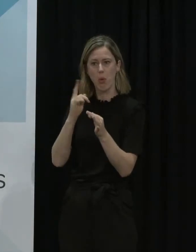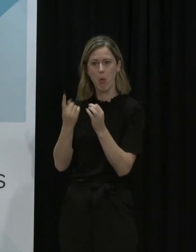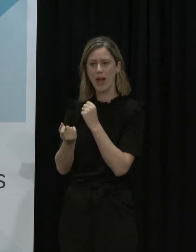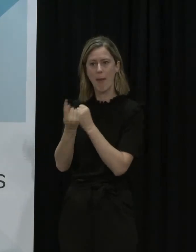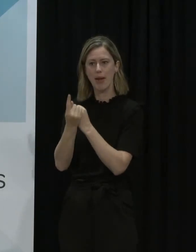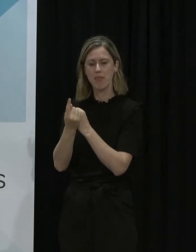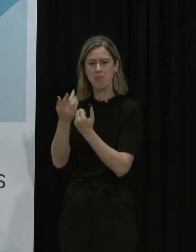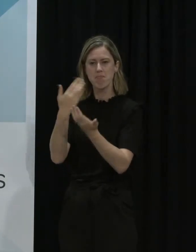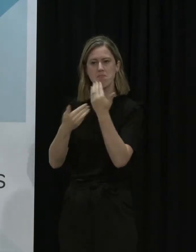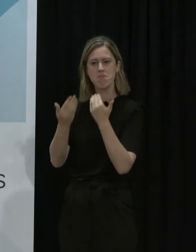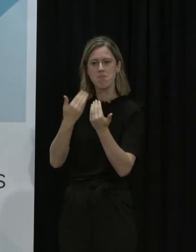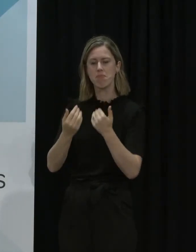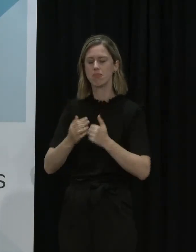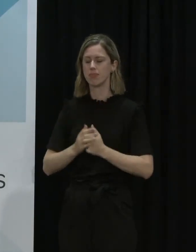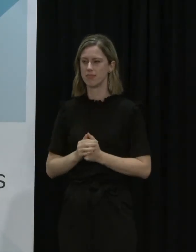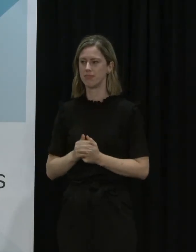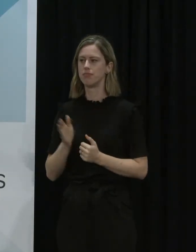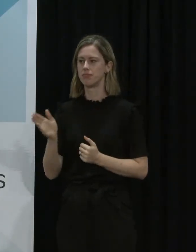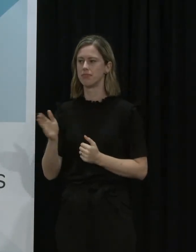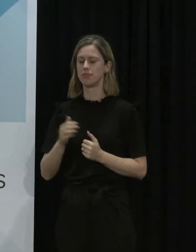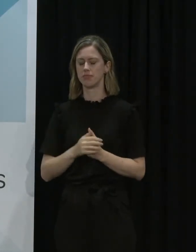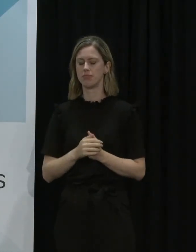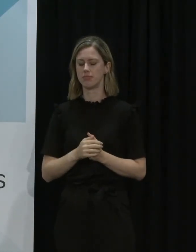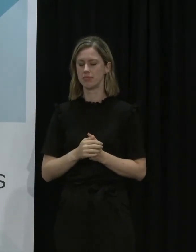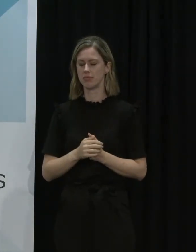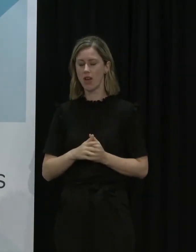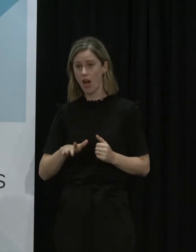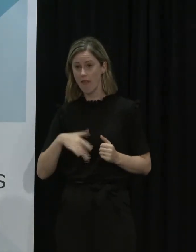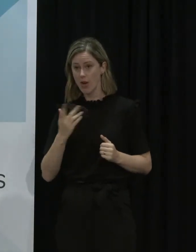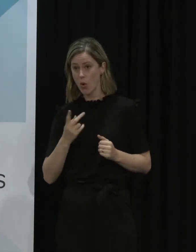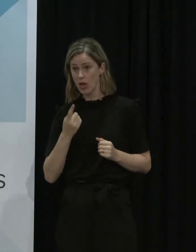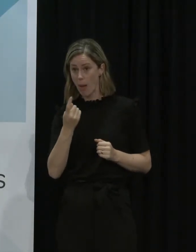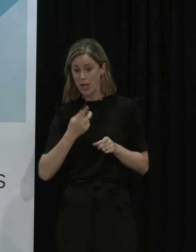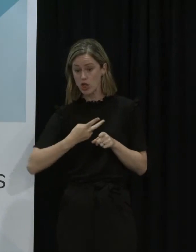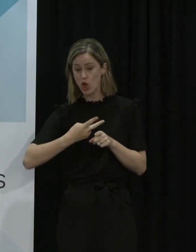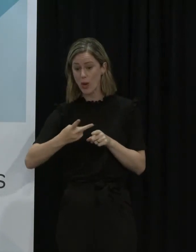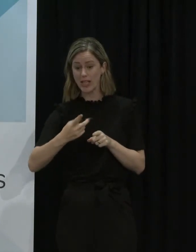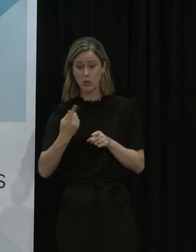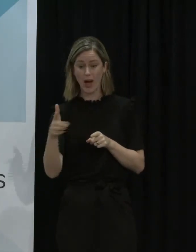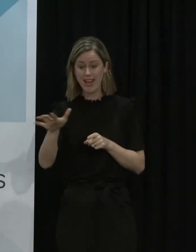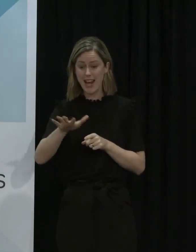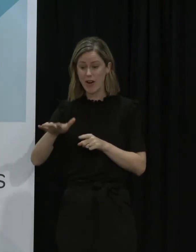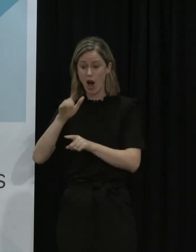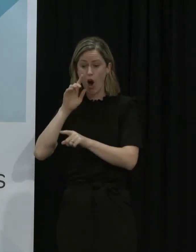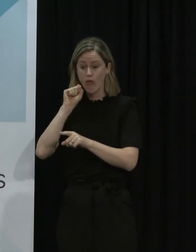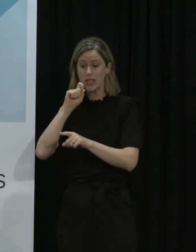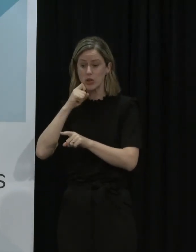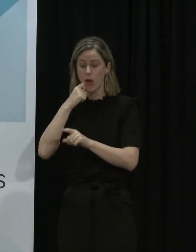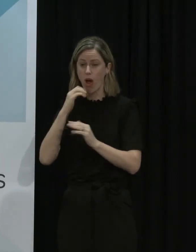example, to go from orange back to red? Is that something that can happen and what would need